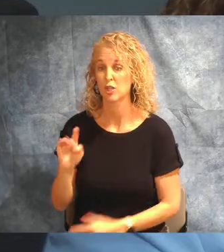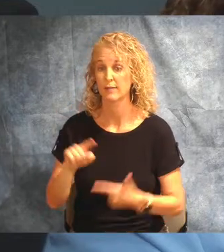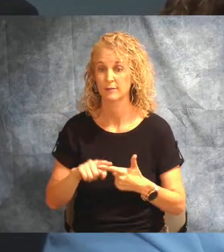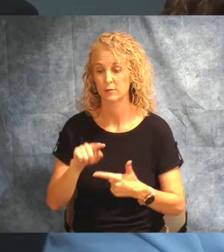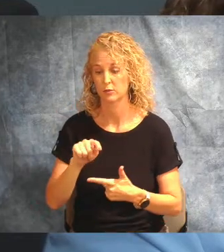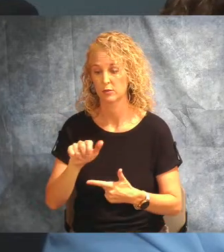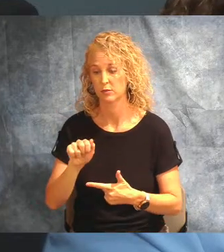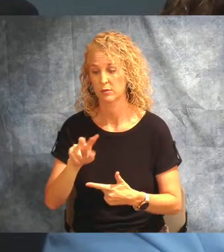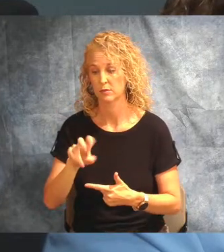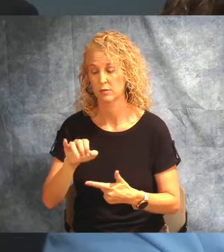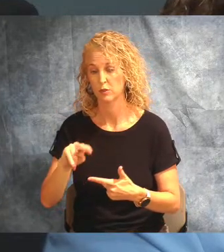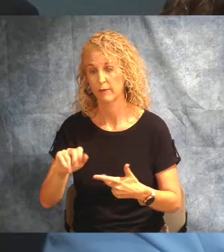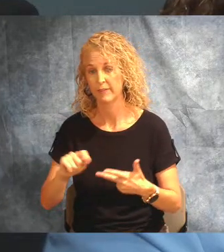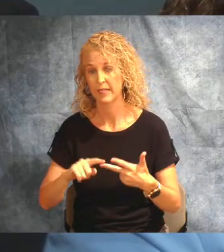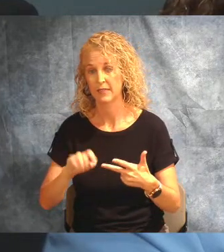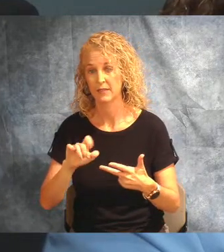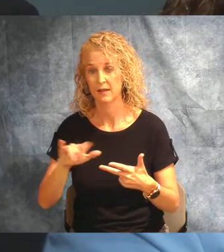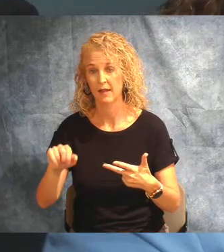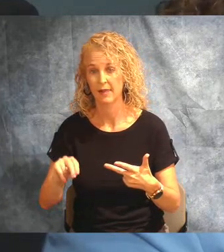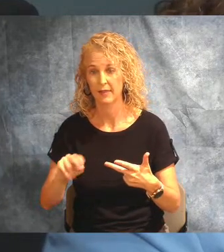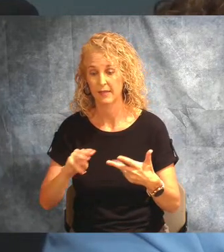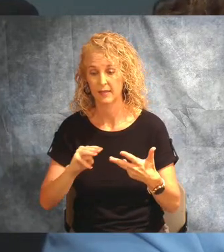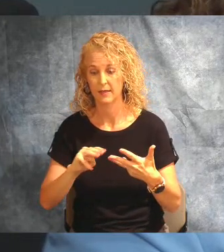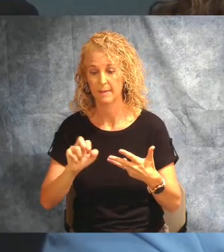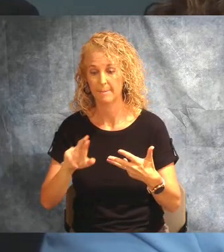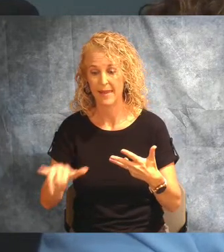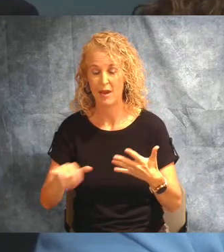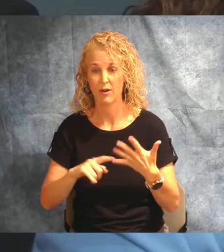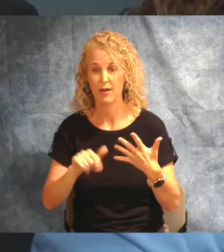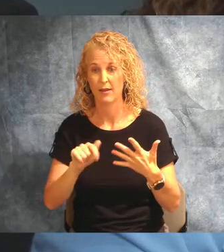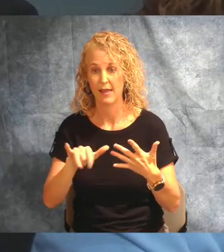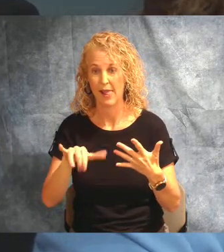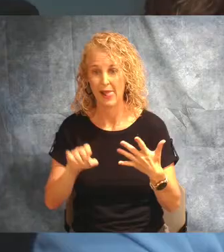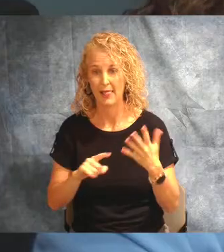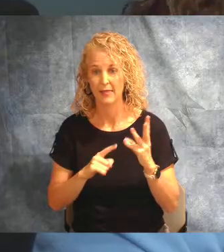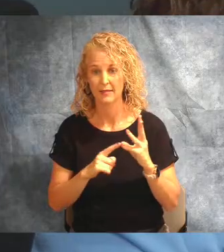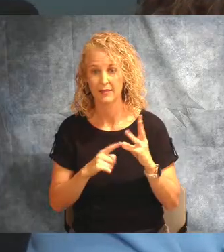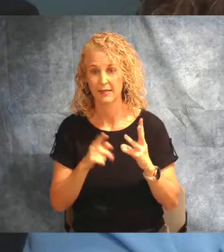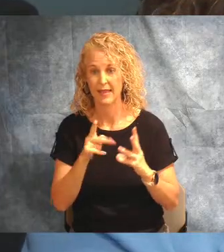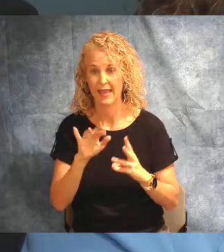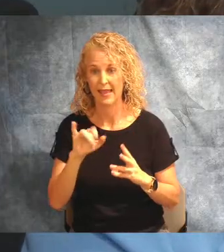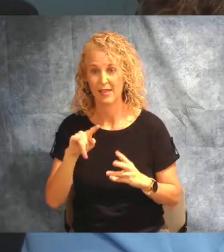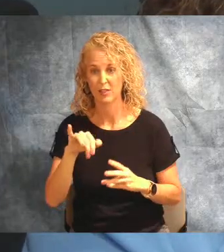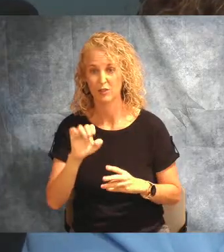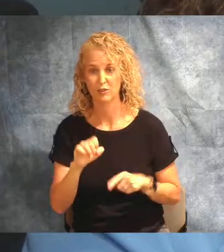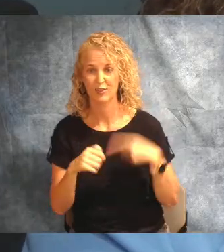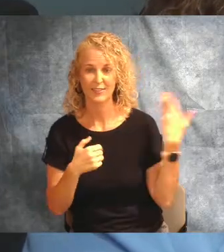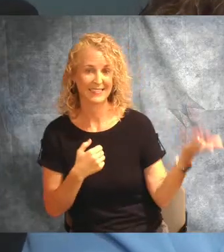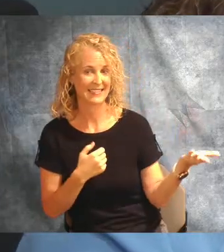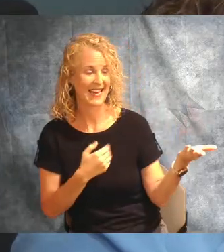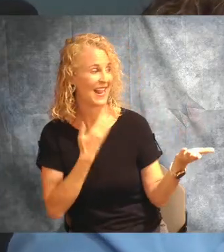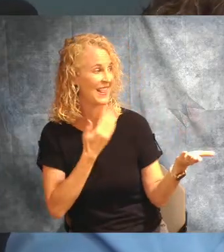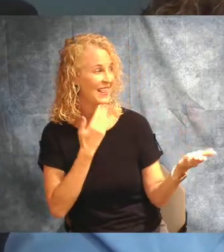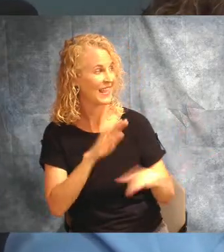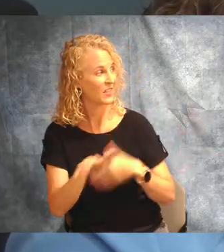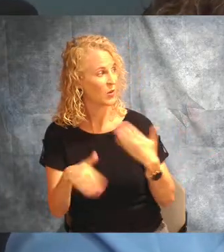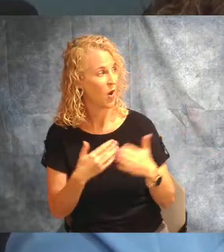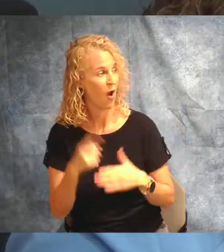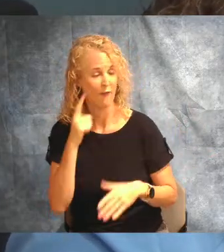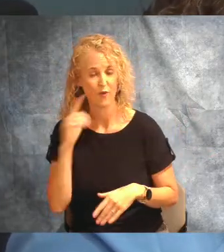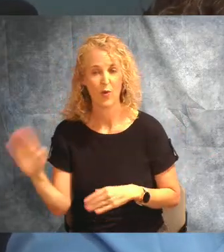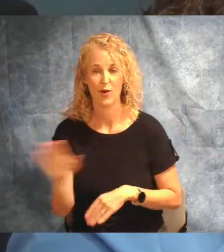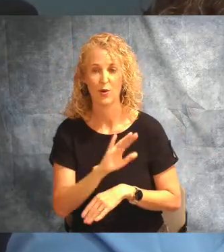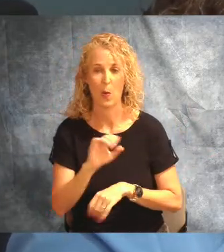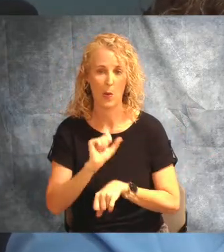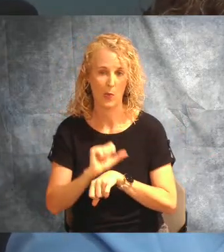Arlene Dorville, Mary Maui, Alice Bledsoe, and Kristie Rechel. Thank you all for helping to